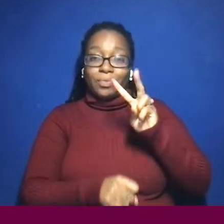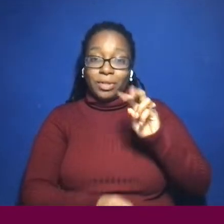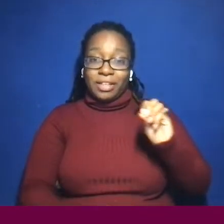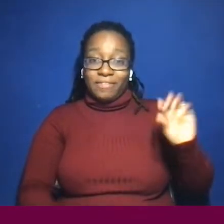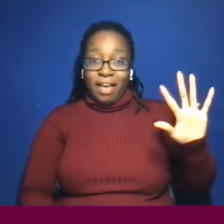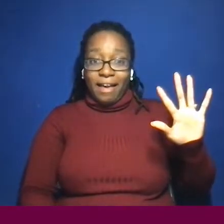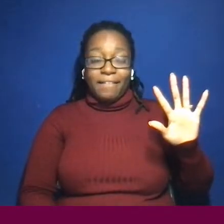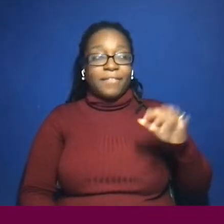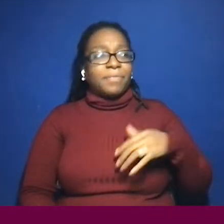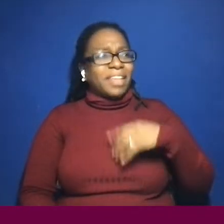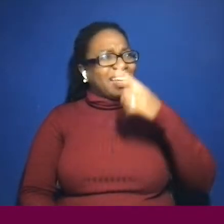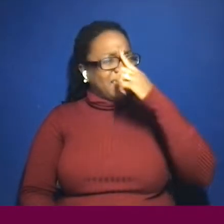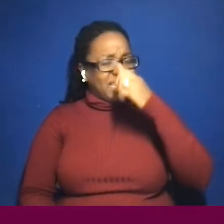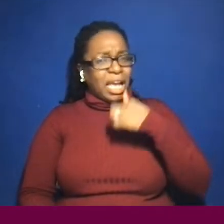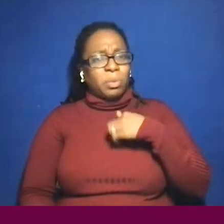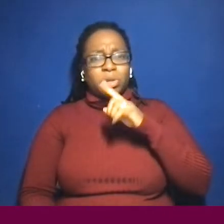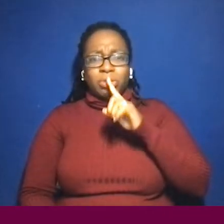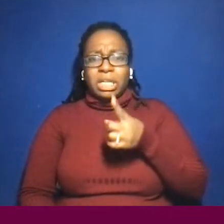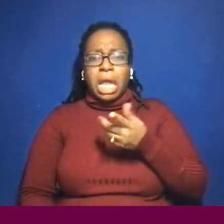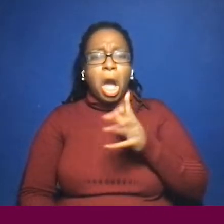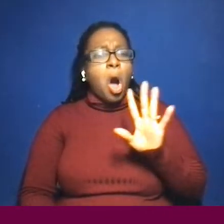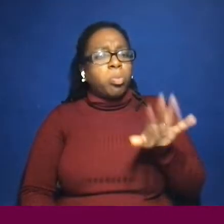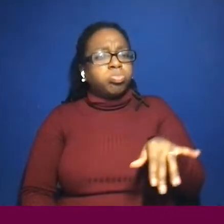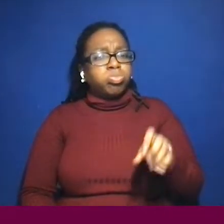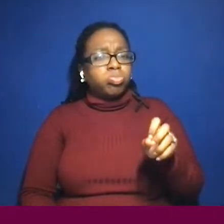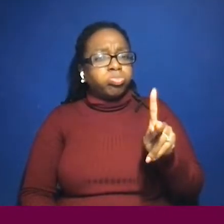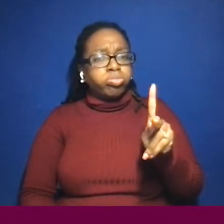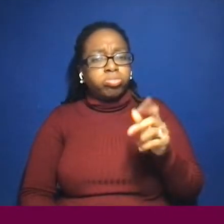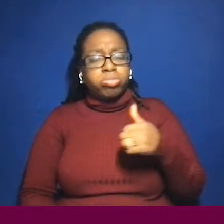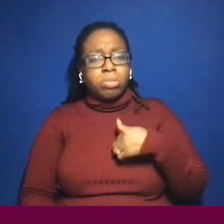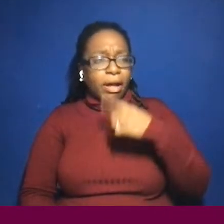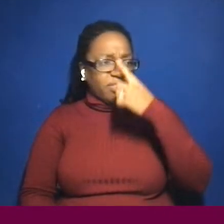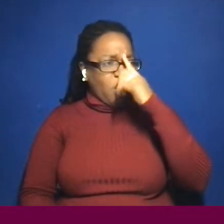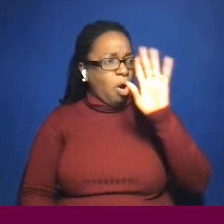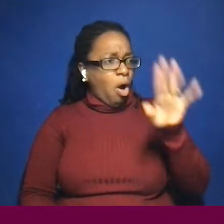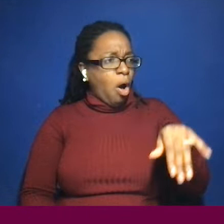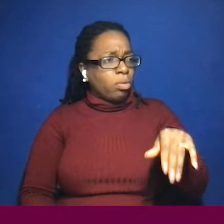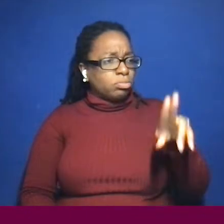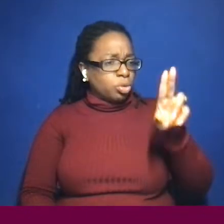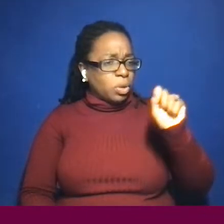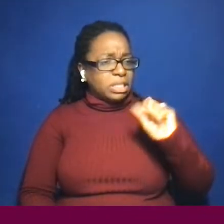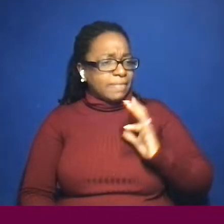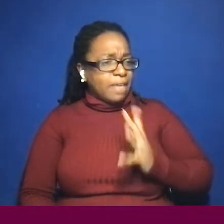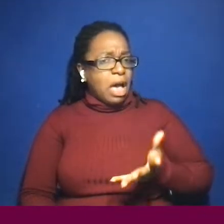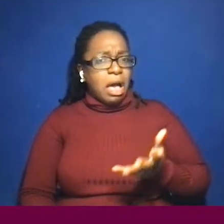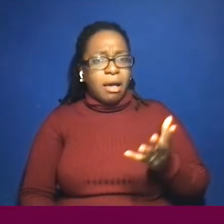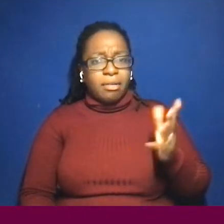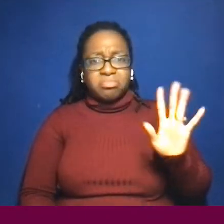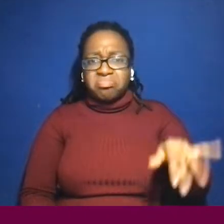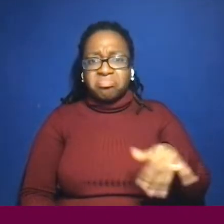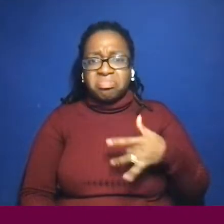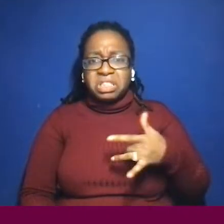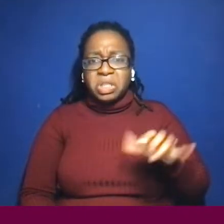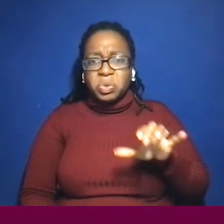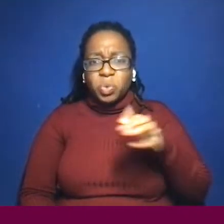really naive. I think a lot of people were in the US in just assuming that, "Oh, we'll do better.